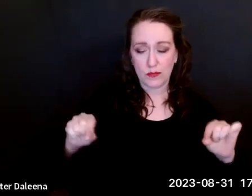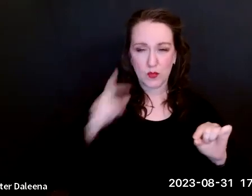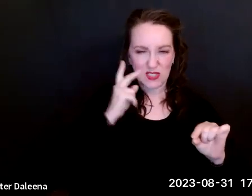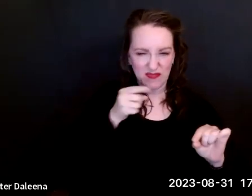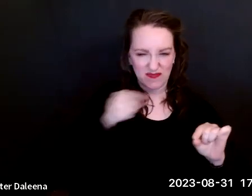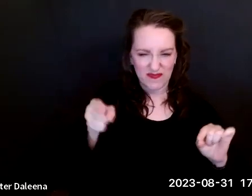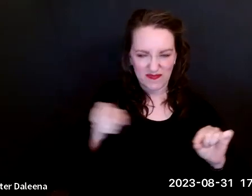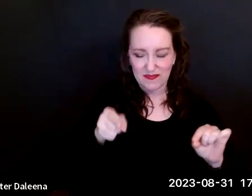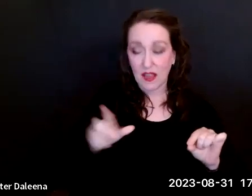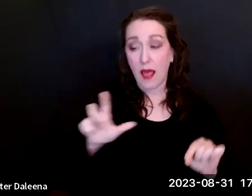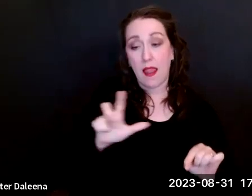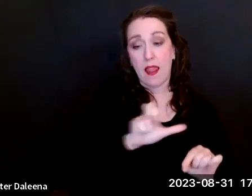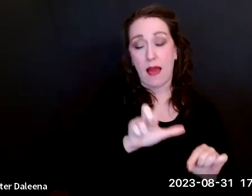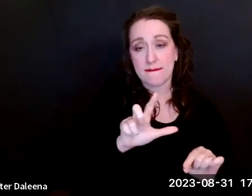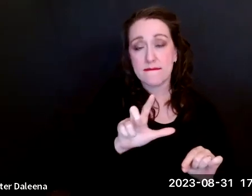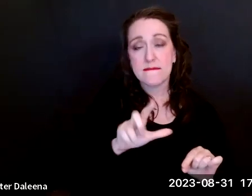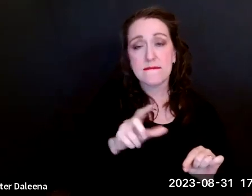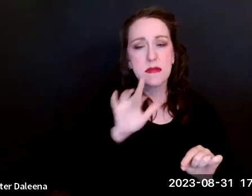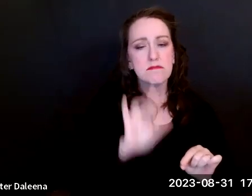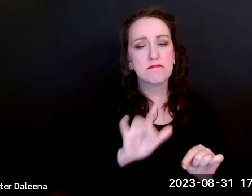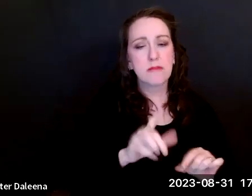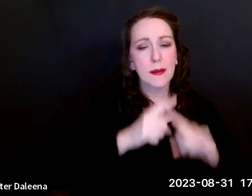on the far left you will find a button to mute and unmute yourself